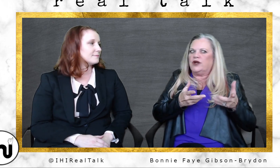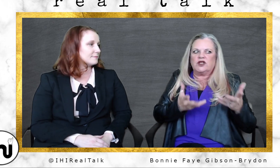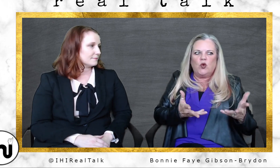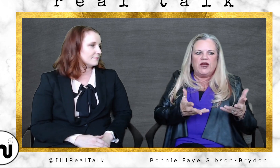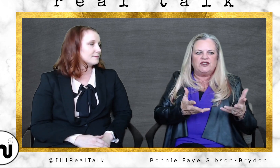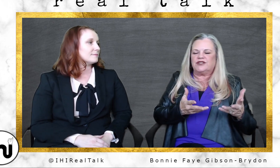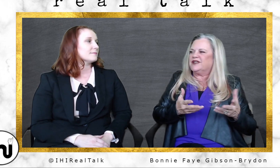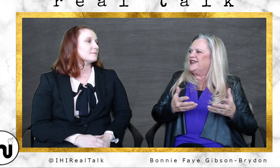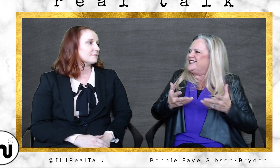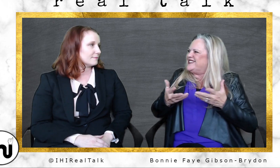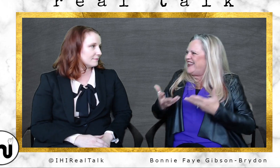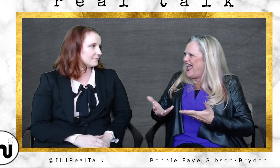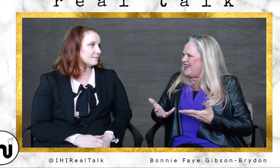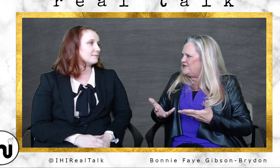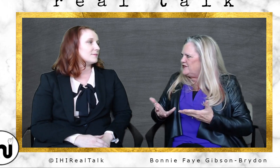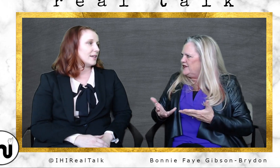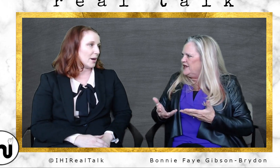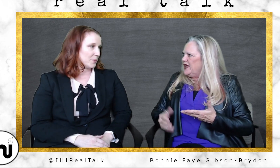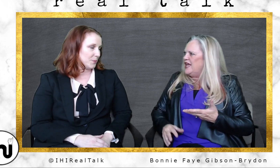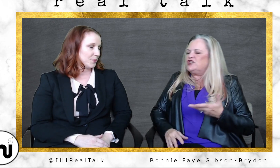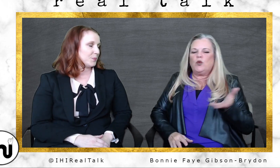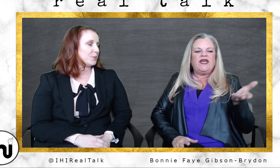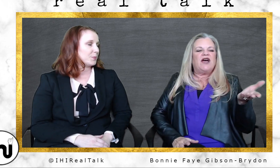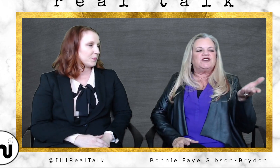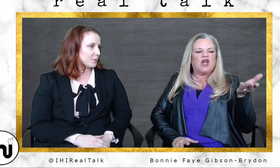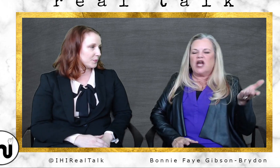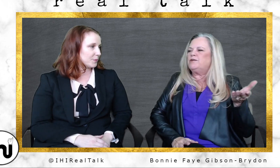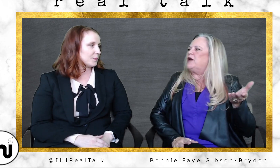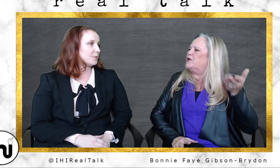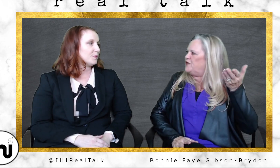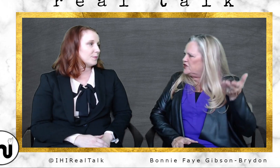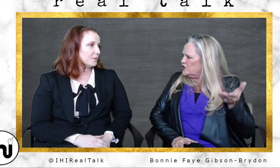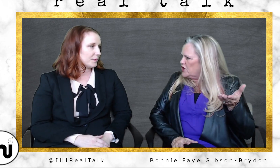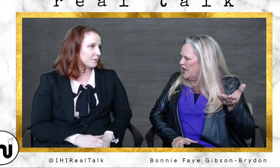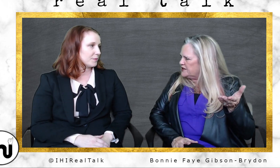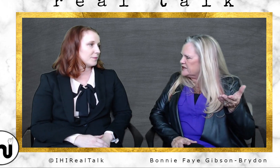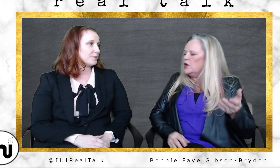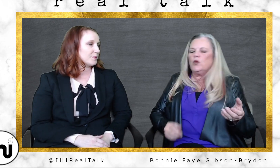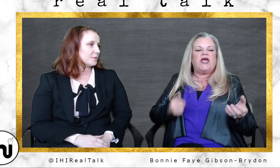equation. It's life. Desirée: Yeah. Bonnie: And so we have to talk about Professional Conduct. We have